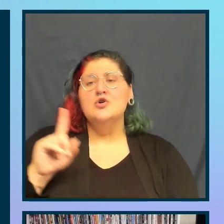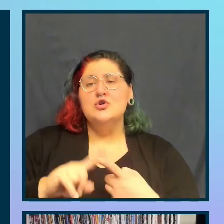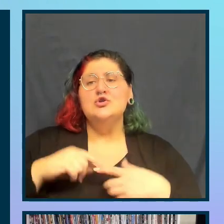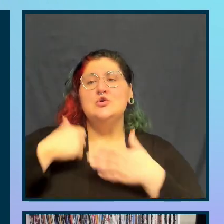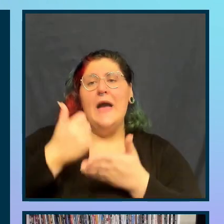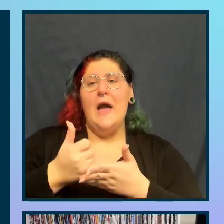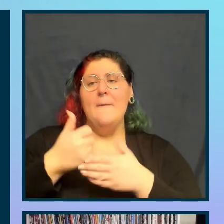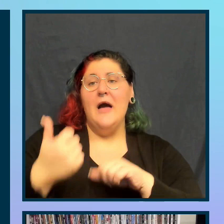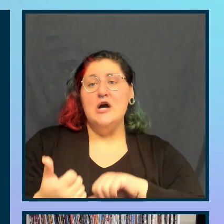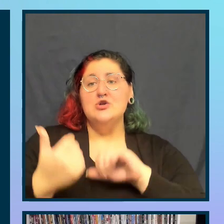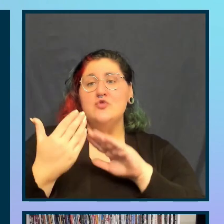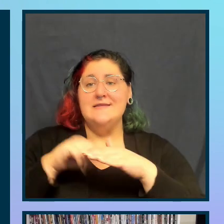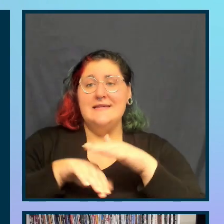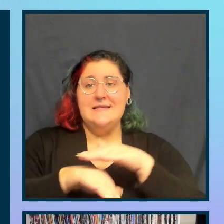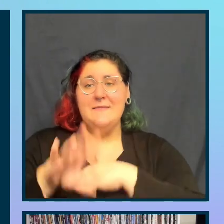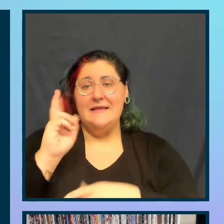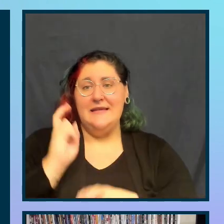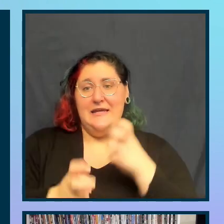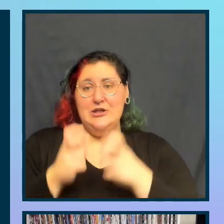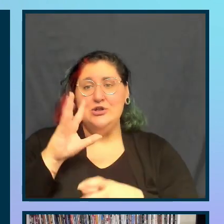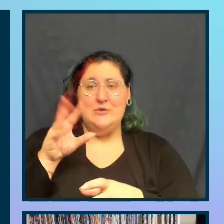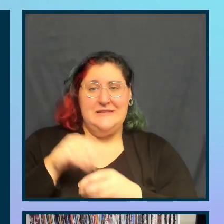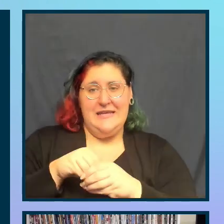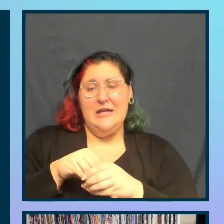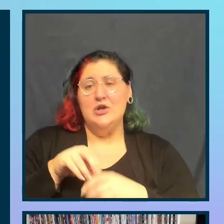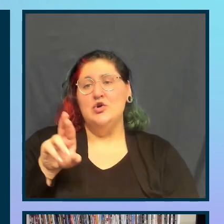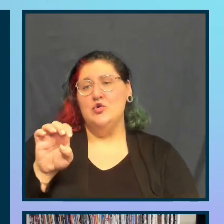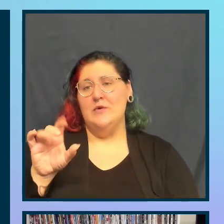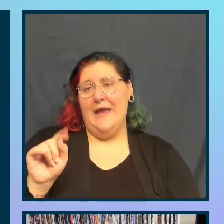you can look to the React Native Accessibility API.